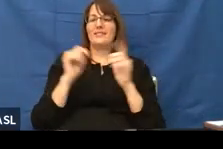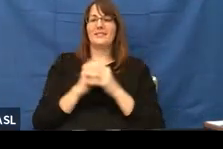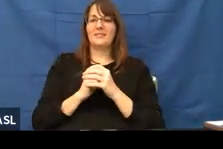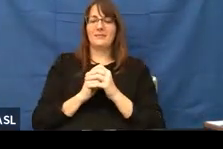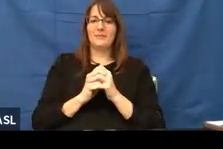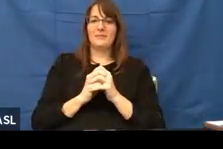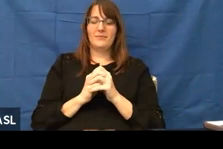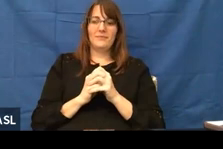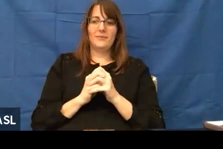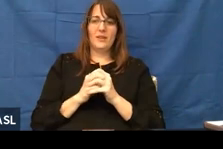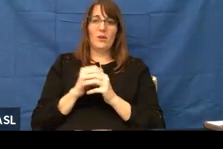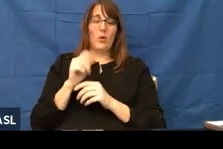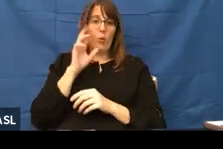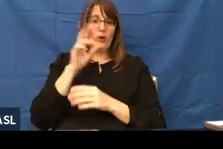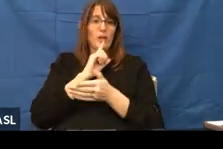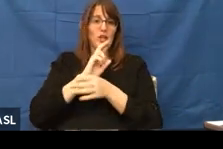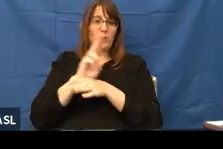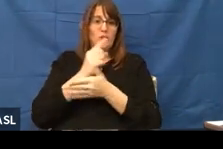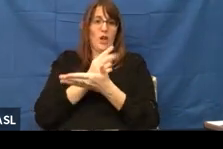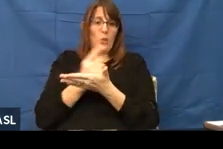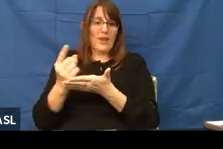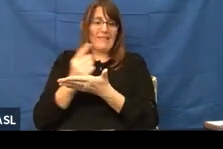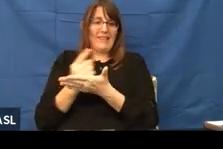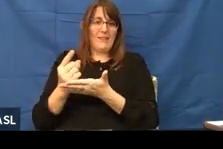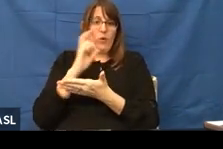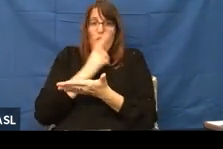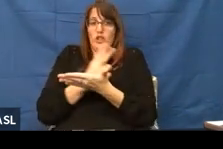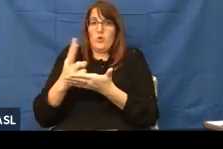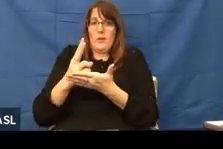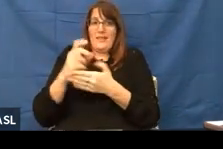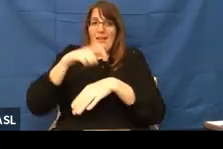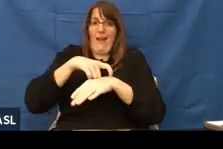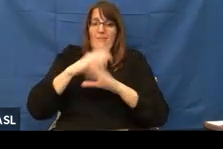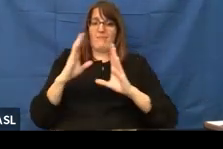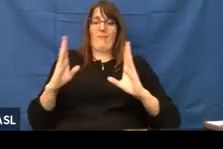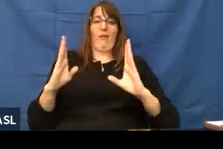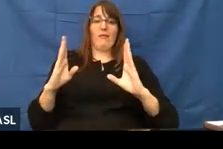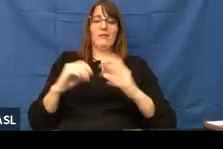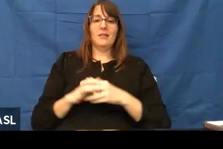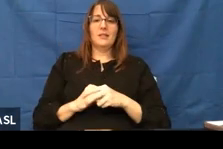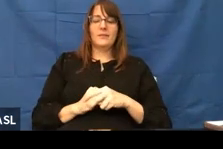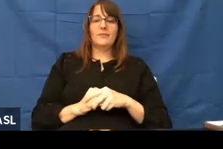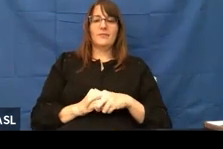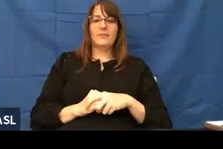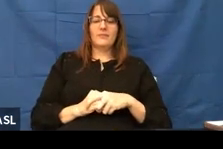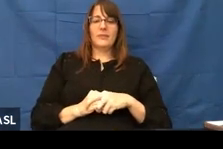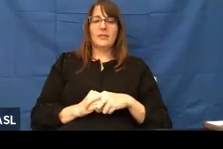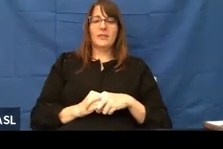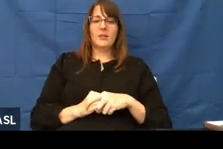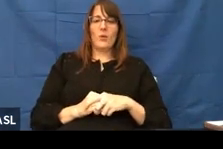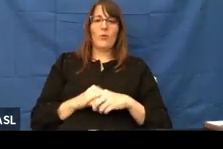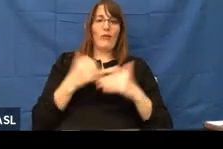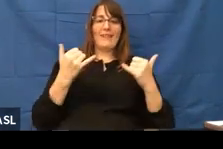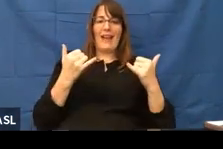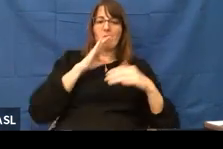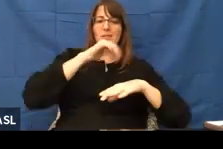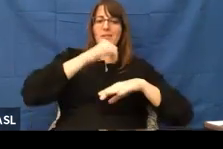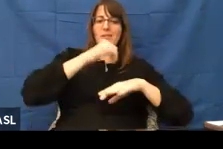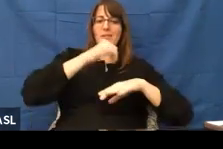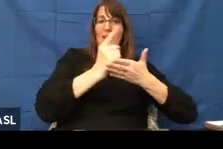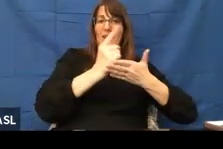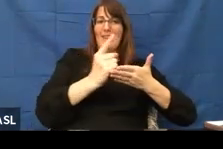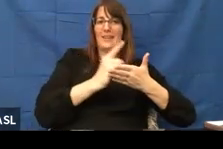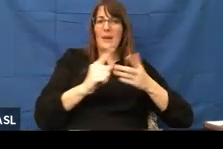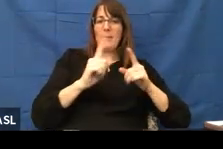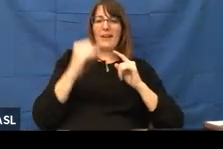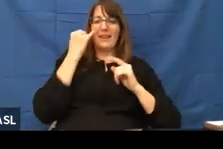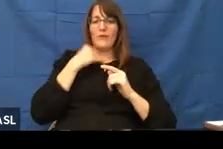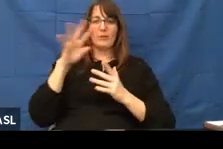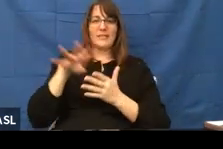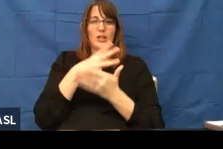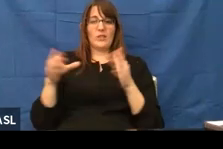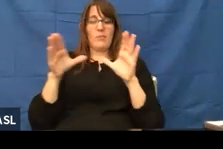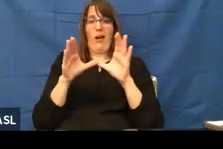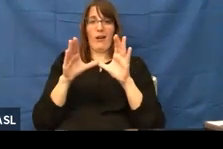Allison Frenzel : The weekly template over a two week period. So say we have that distance learning adaptation document is designed right now for weekly implementation. But if you're in a block schedule where you will see the kids.